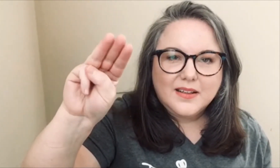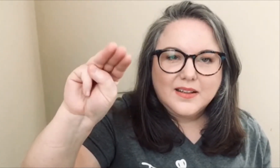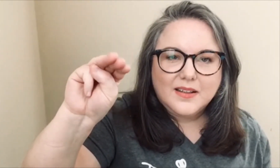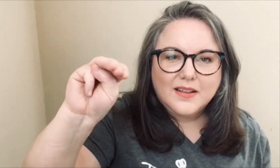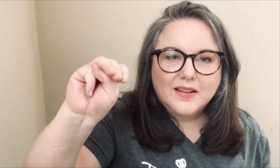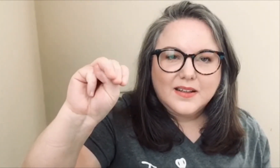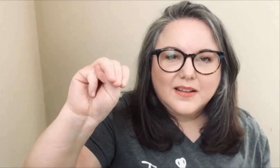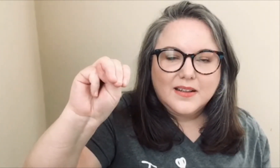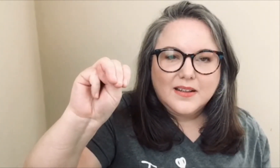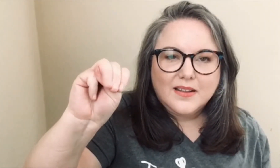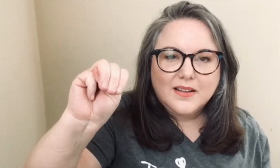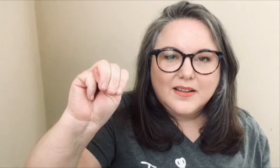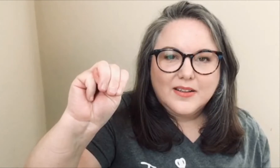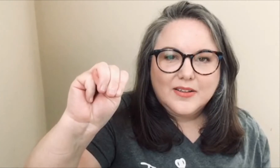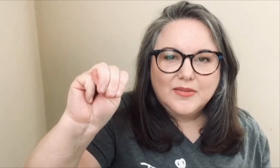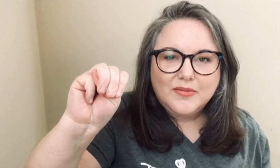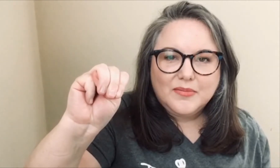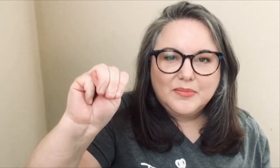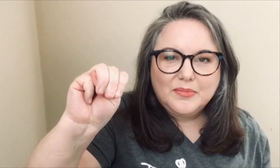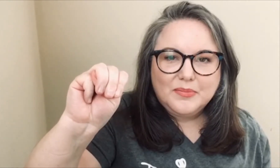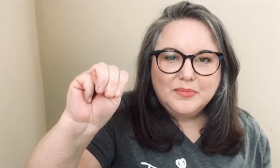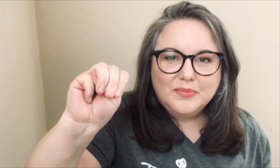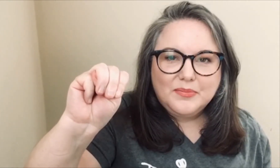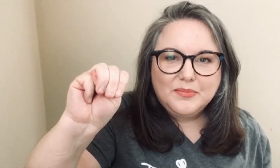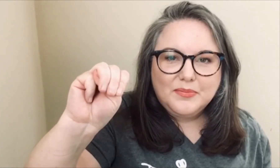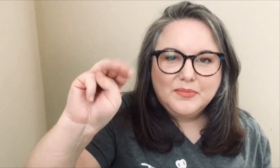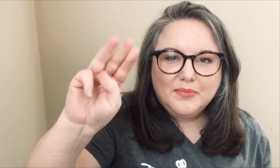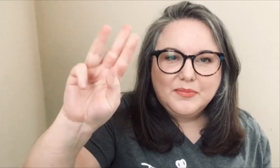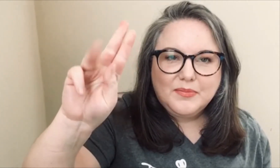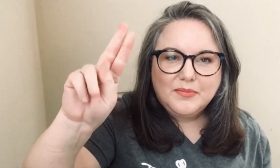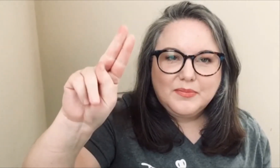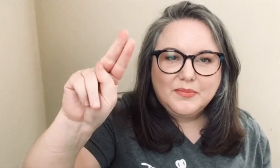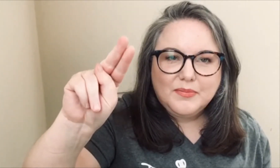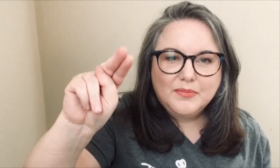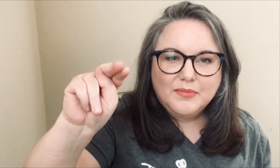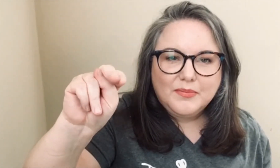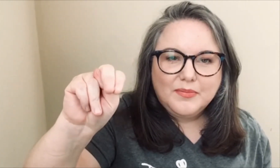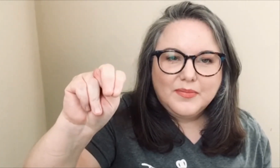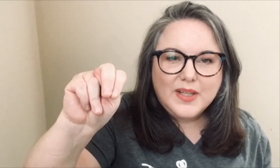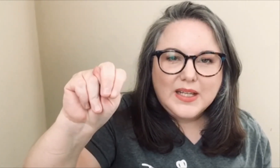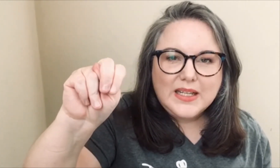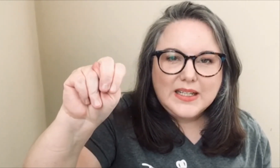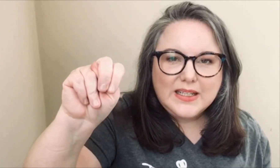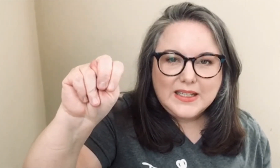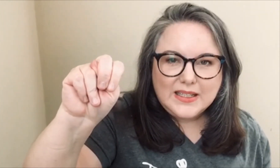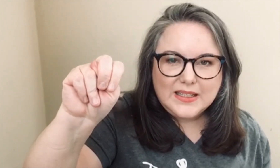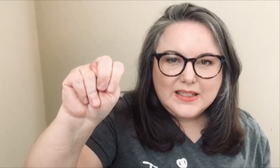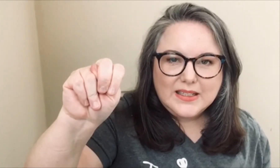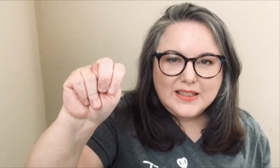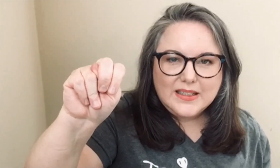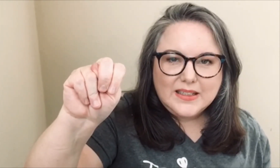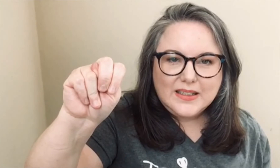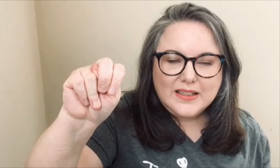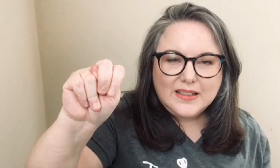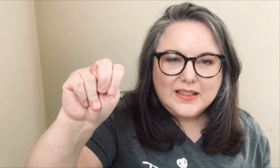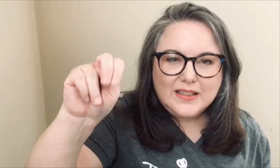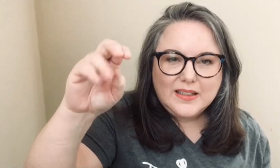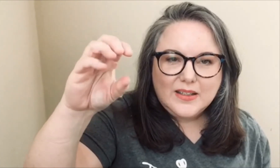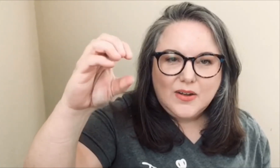M N